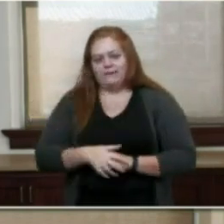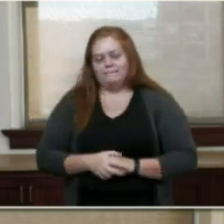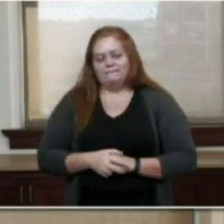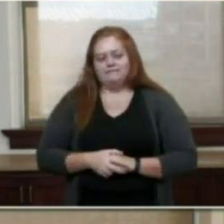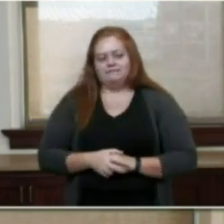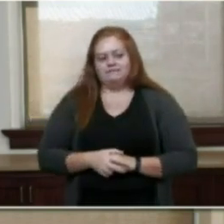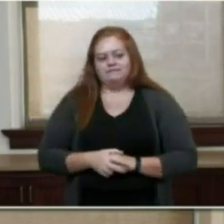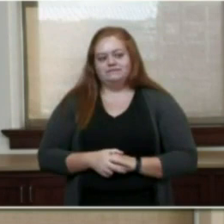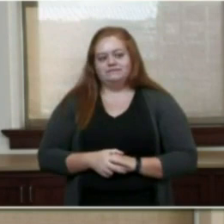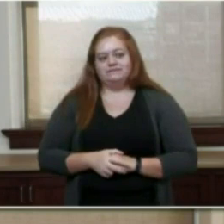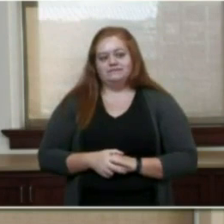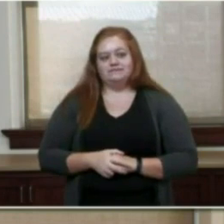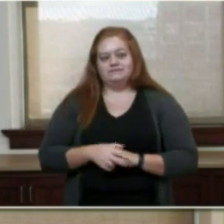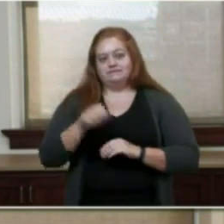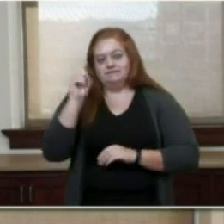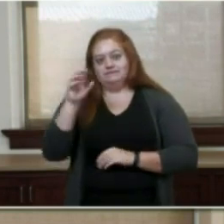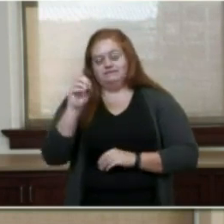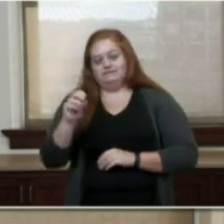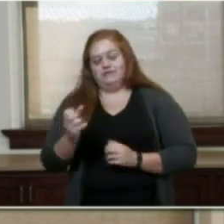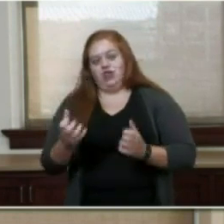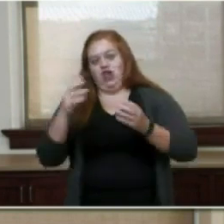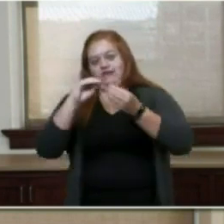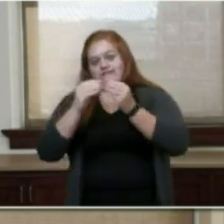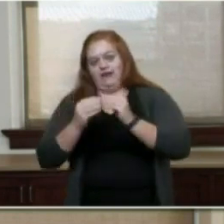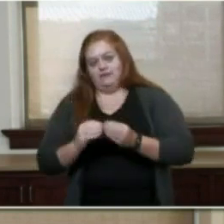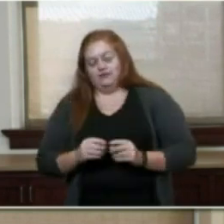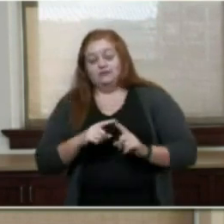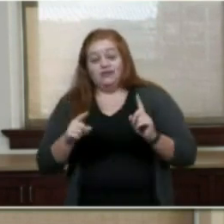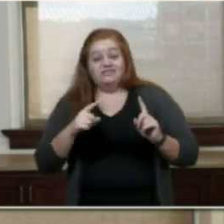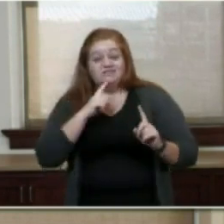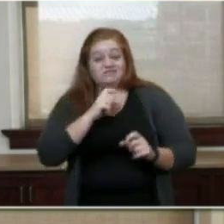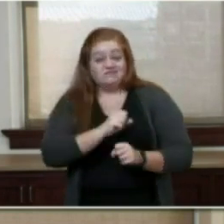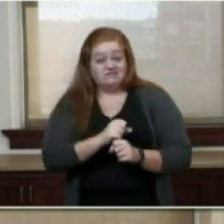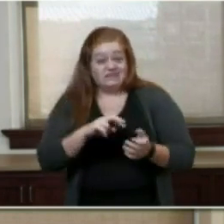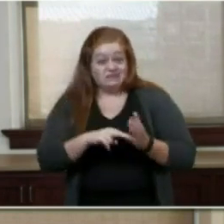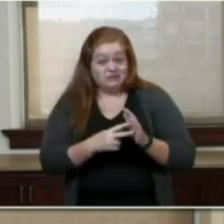That is a lot of information. So let me boil it down to this. The delta variant